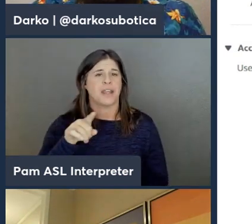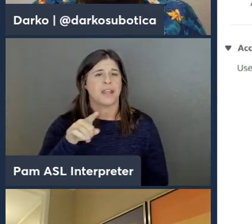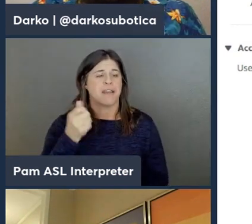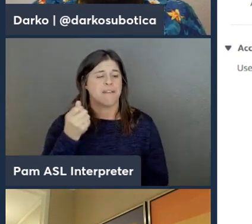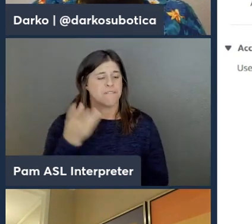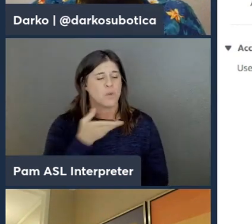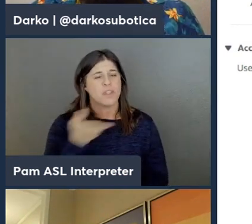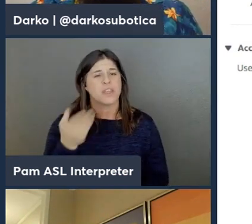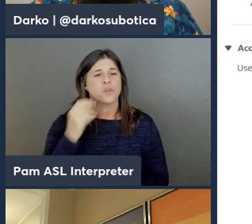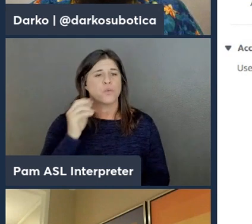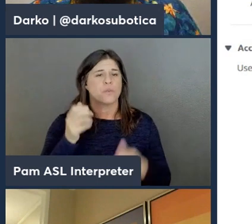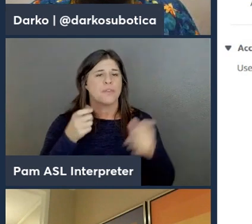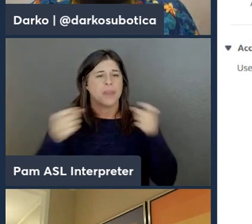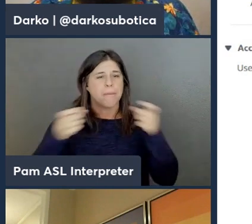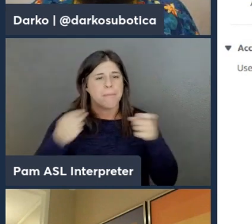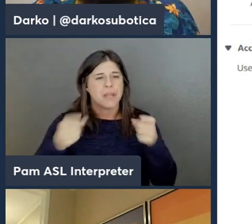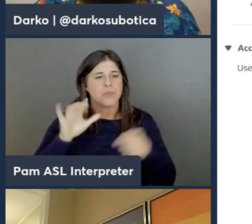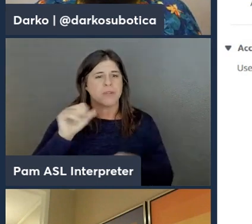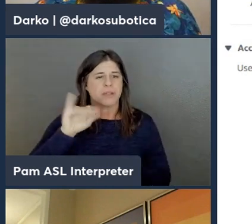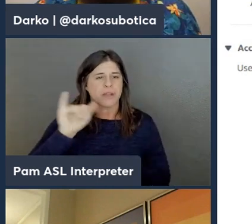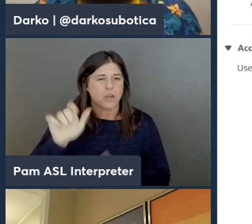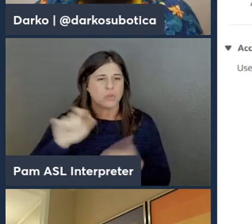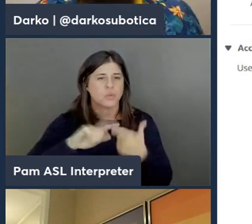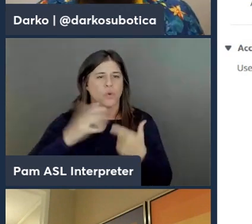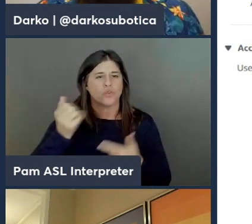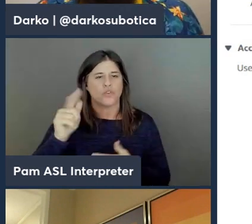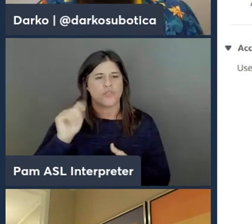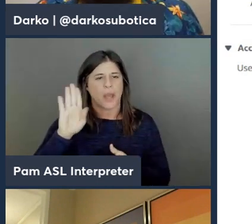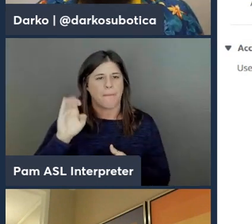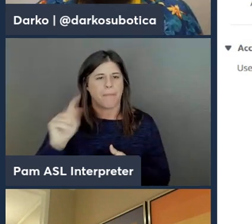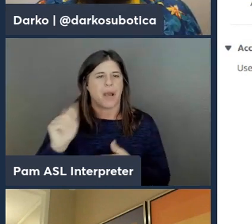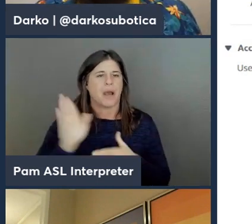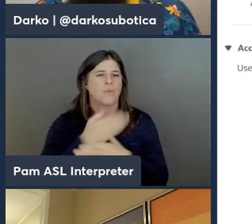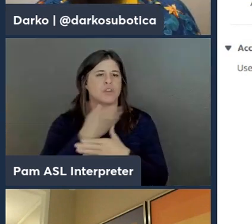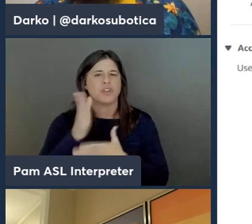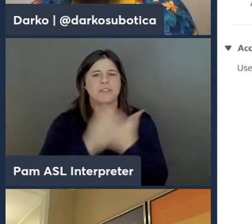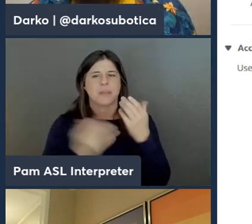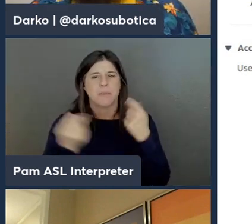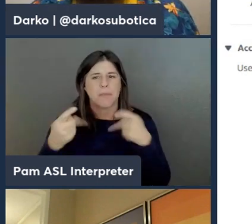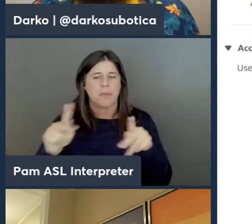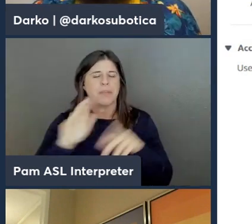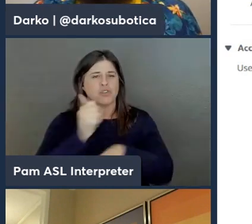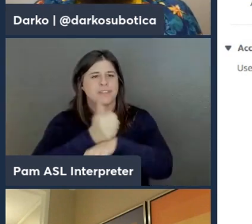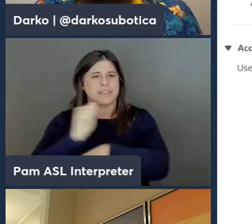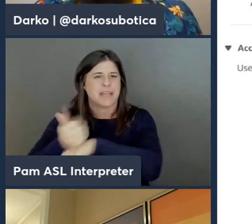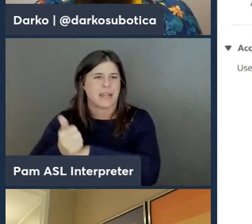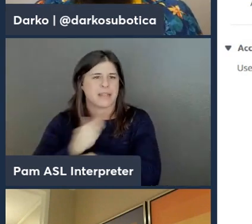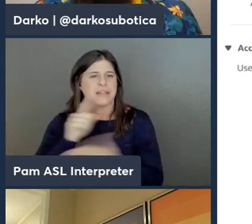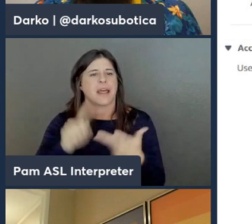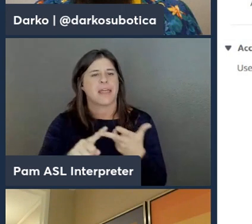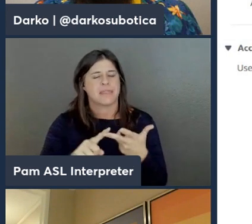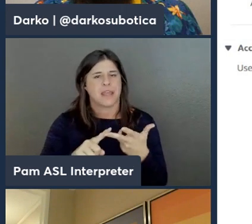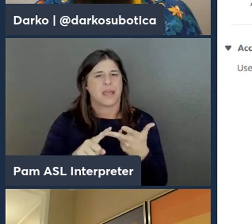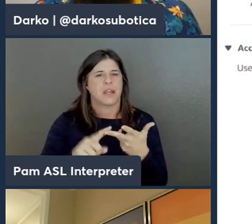they might've been concentrated, but Chatbot, I'm going to show some of the new permission settings. Then we're gonna go to Slack,